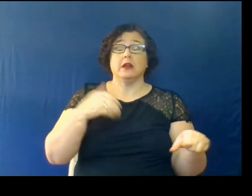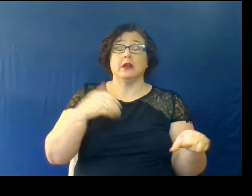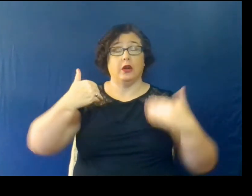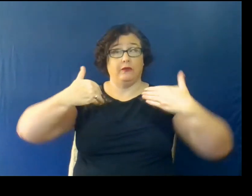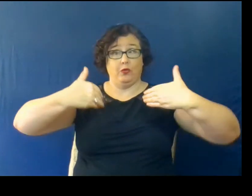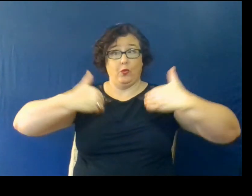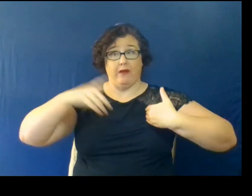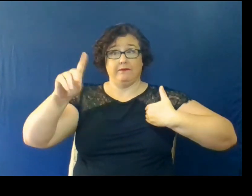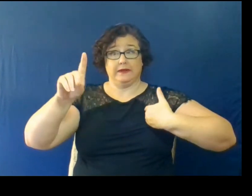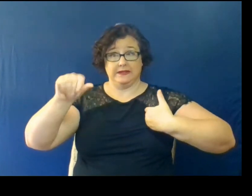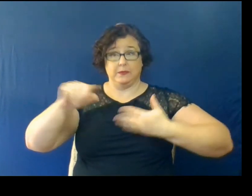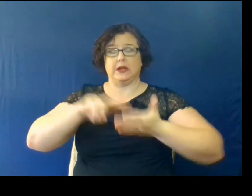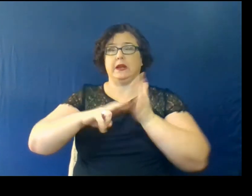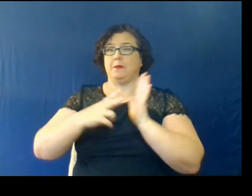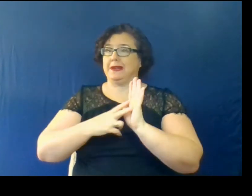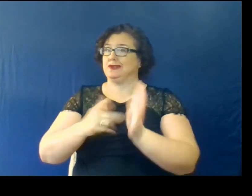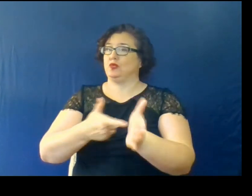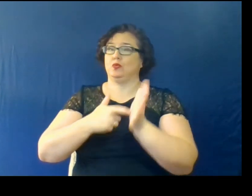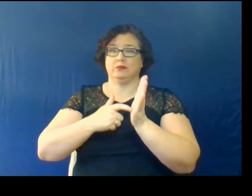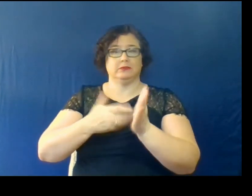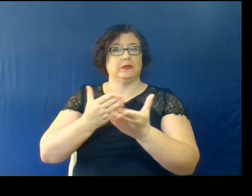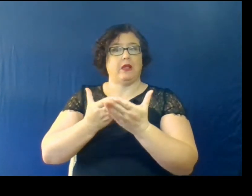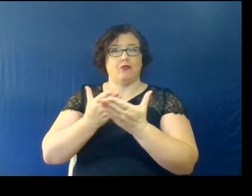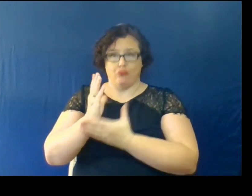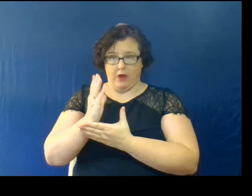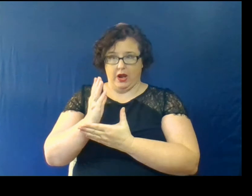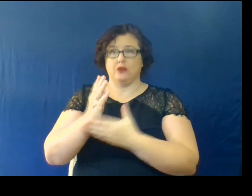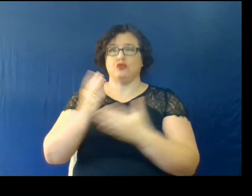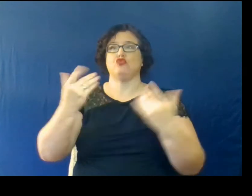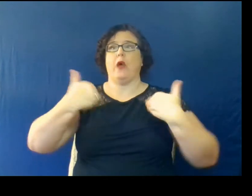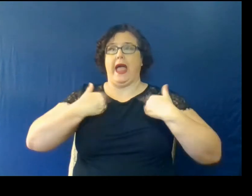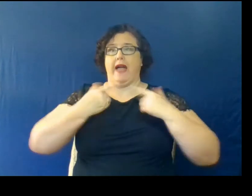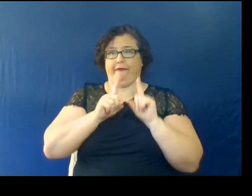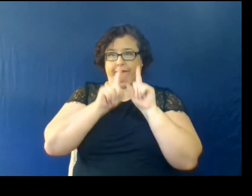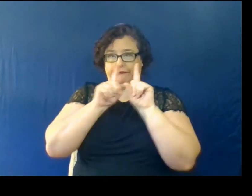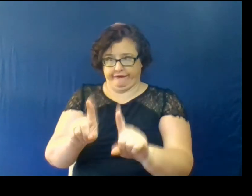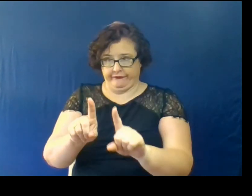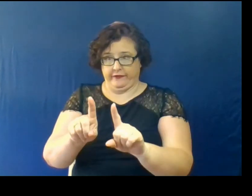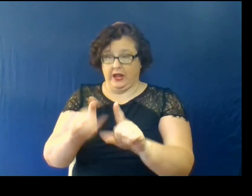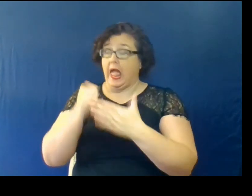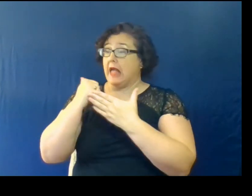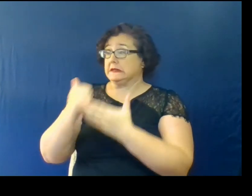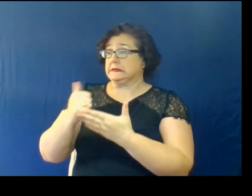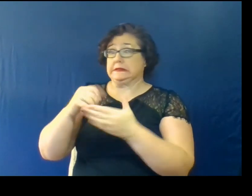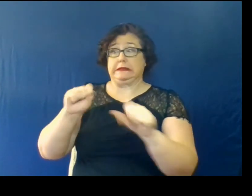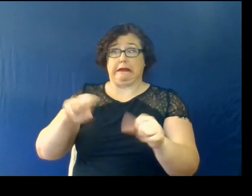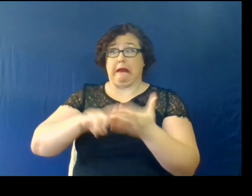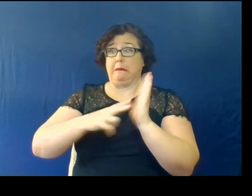them. And assisting can mean anything the voter wants it to be. Some people think well